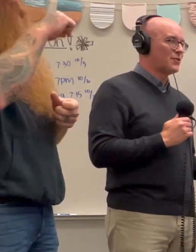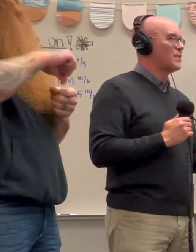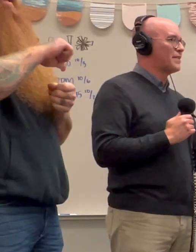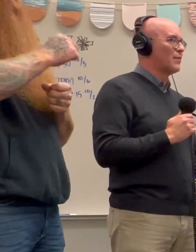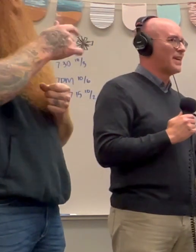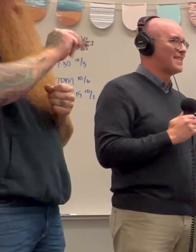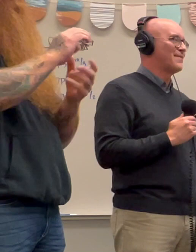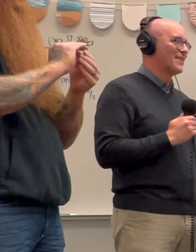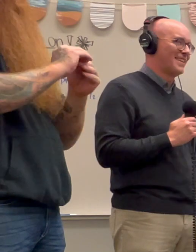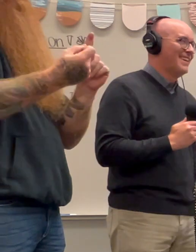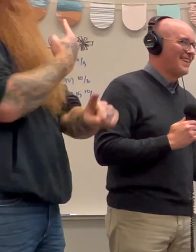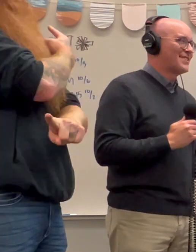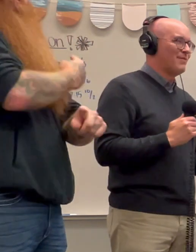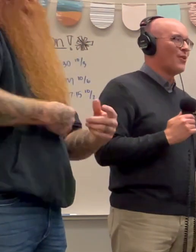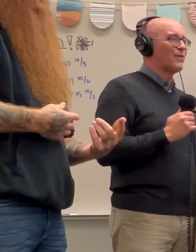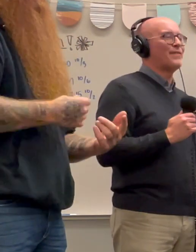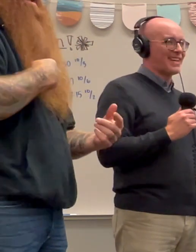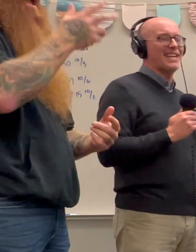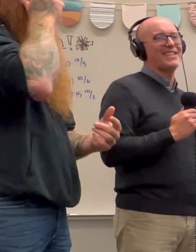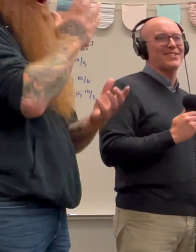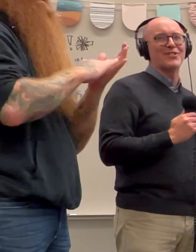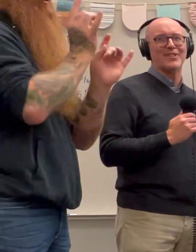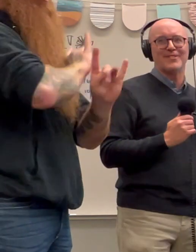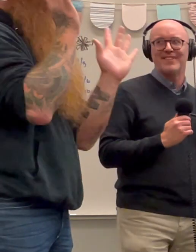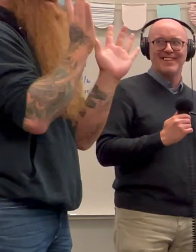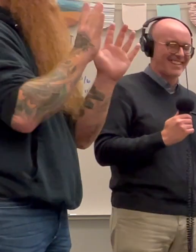to go a totally different way because I've heard some horrific gas station stories around here